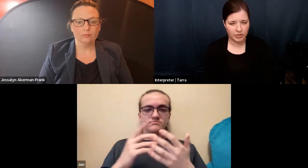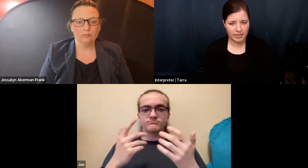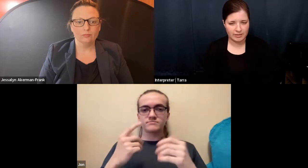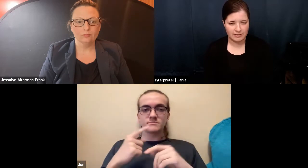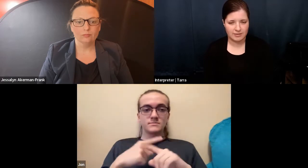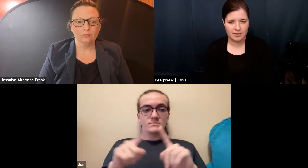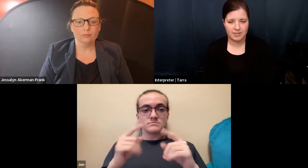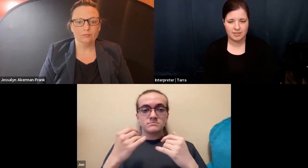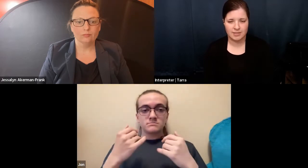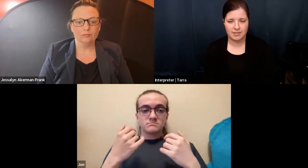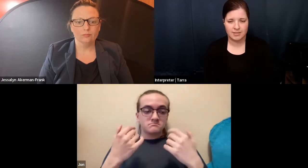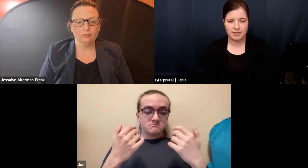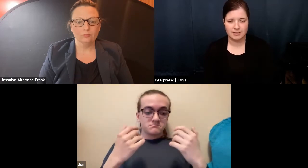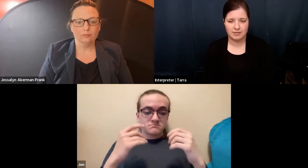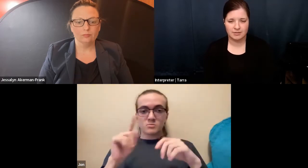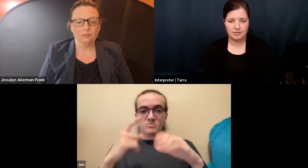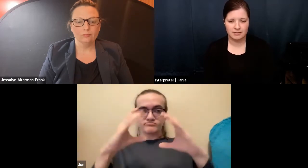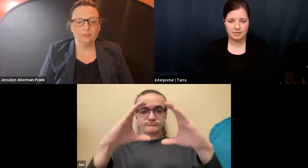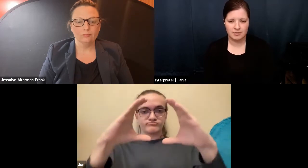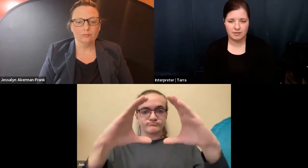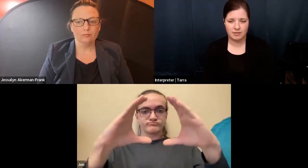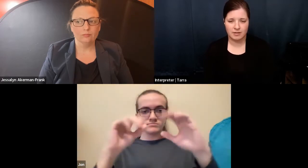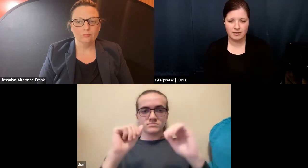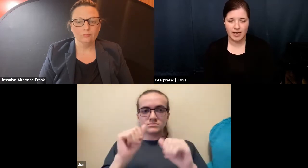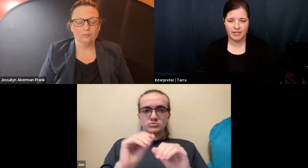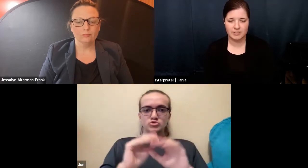I am able to see as long as there's good lighting, but even then it's still pretty challenging.